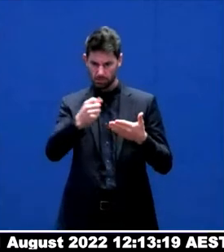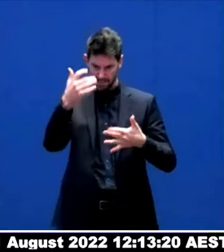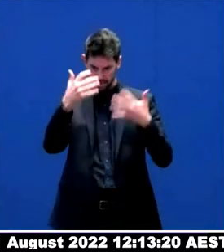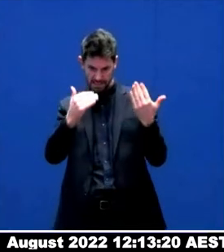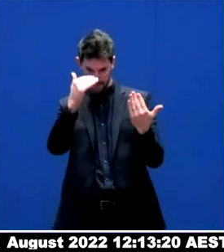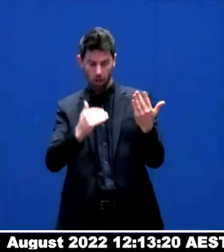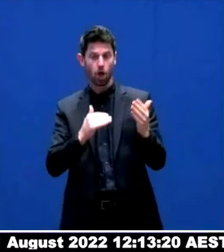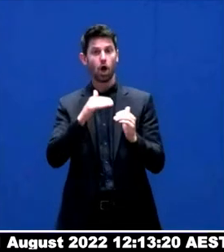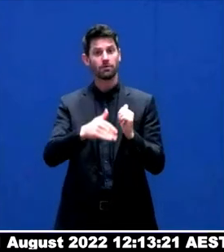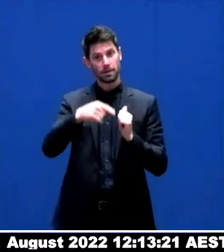lists, can I ask you about that?